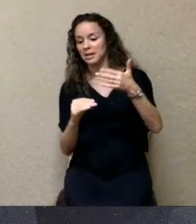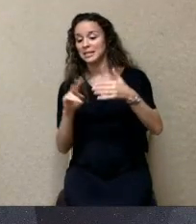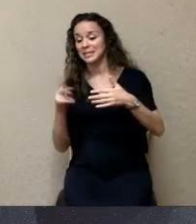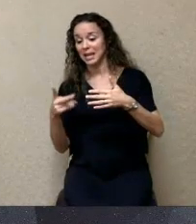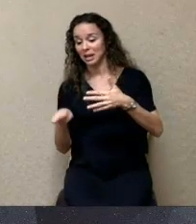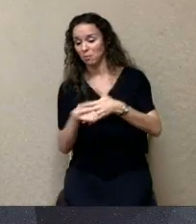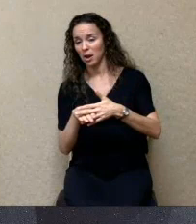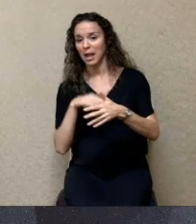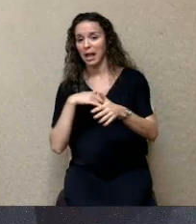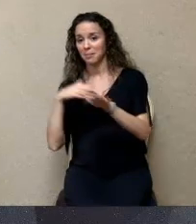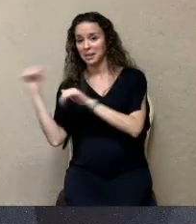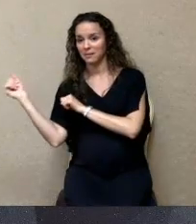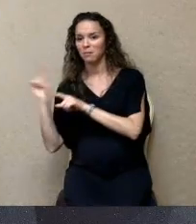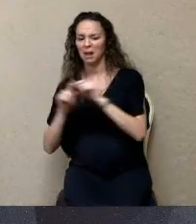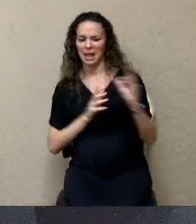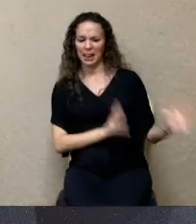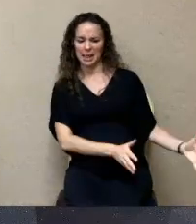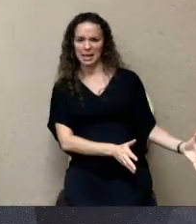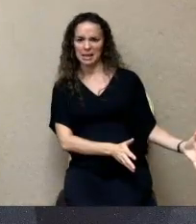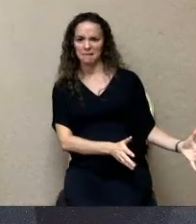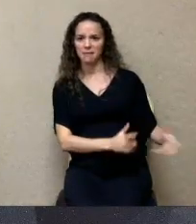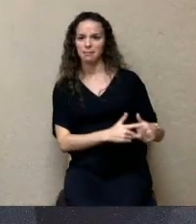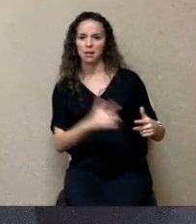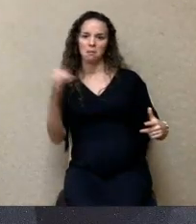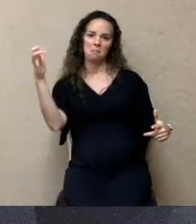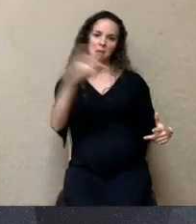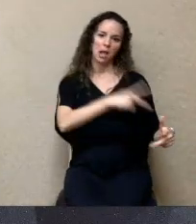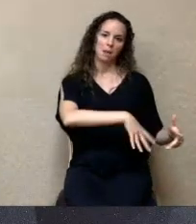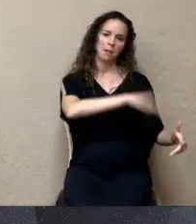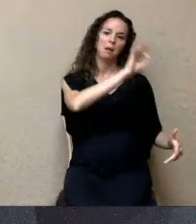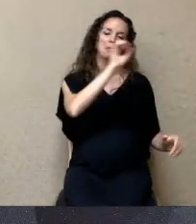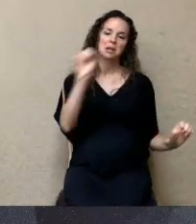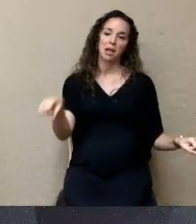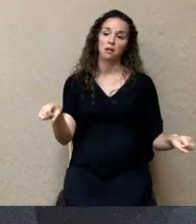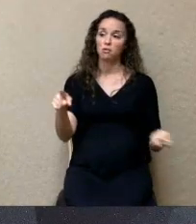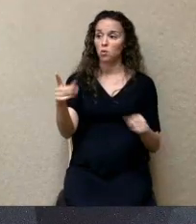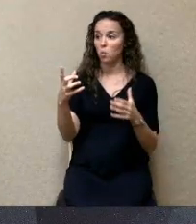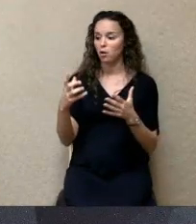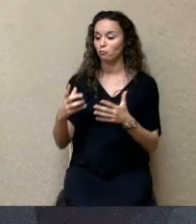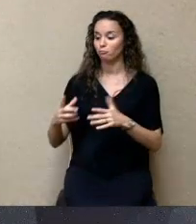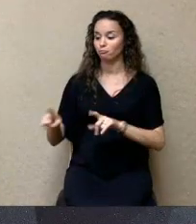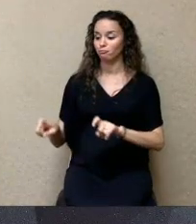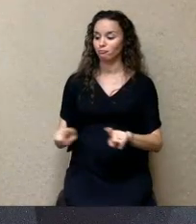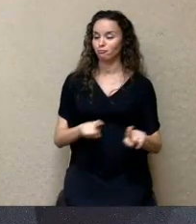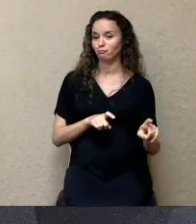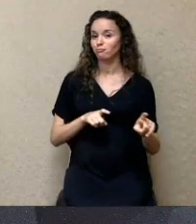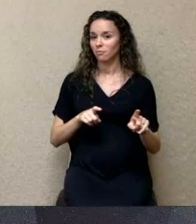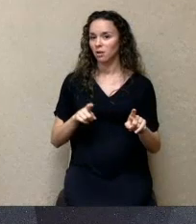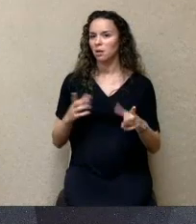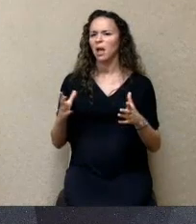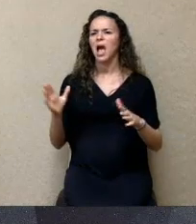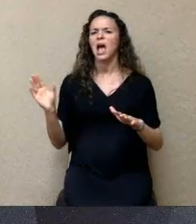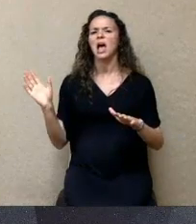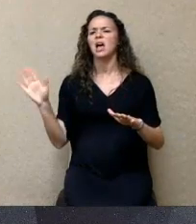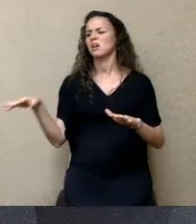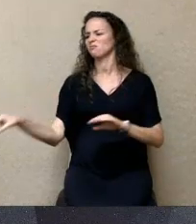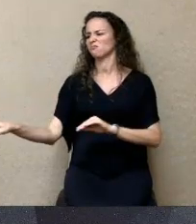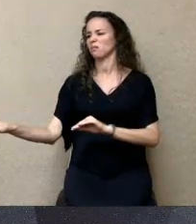second break as well, and then I'll just pack up from there. So yeah, if people want to check those out. Maybe I'll put them kind of on the back table, so that you